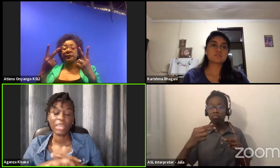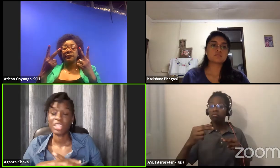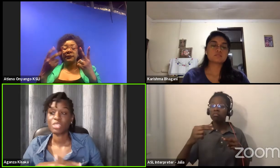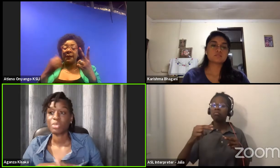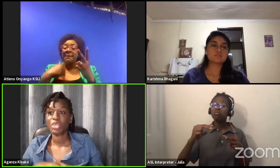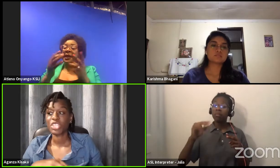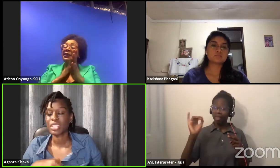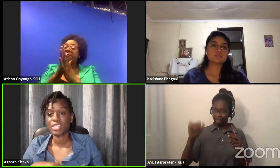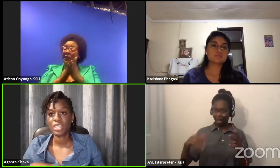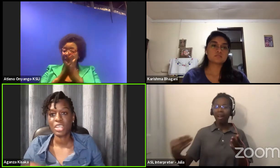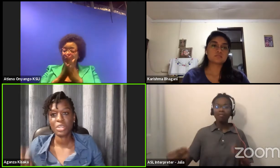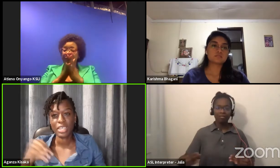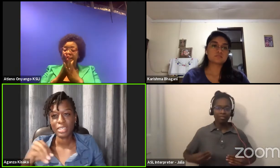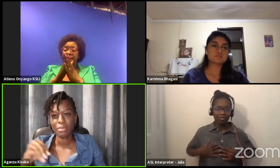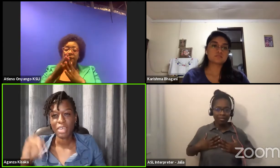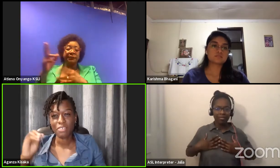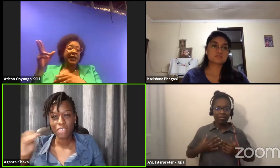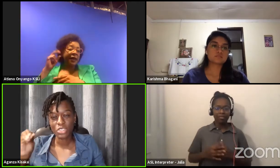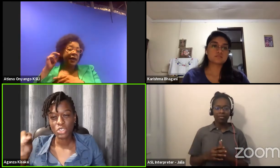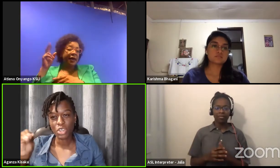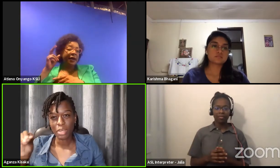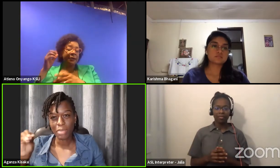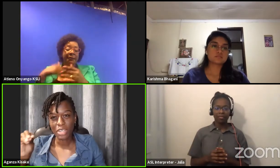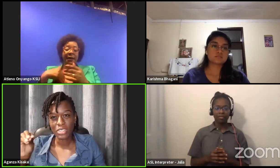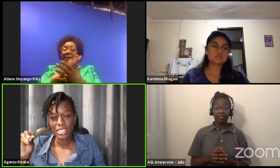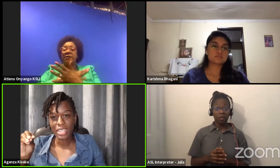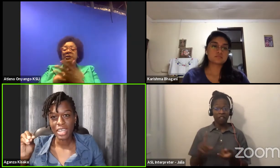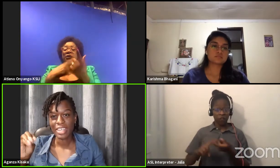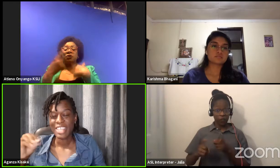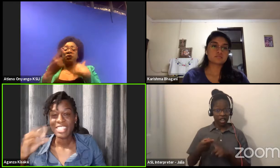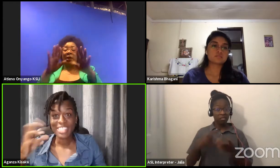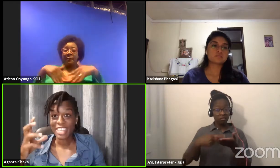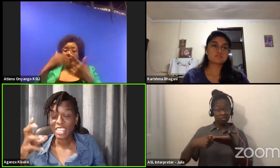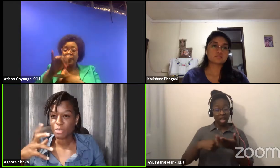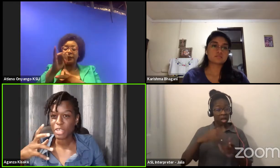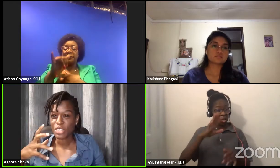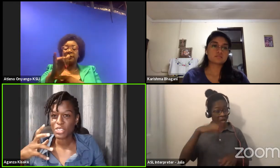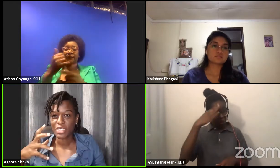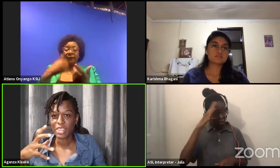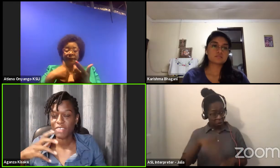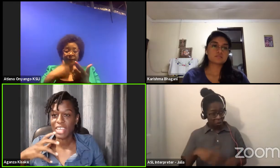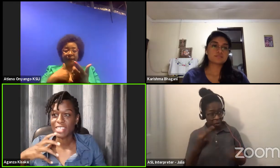My inspiration is hearing my friends talk about it and seeing the expressions on their face